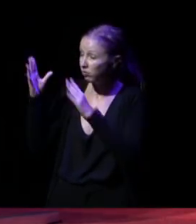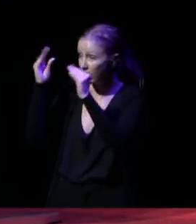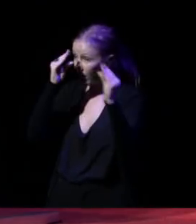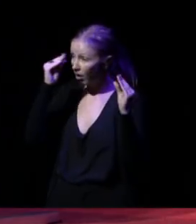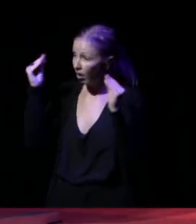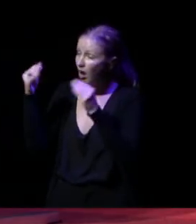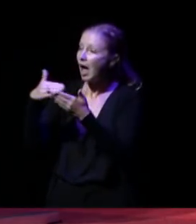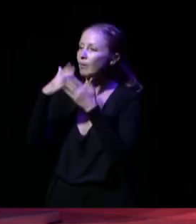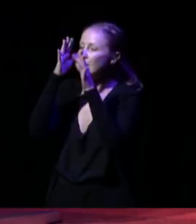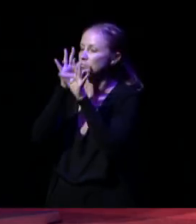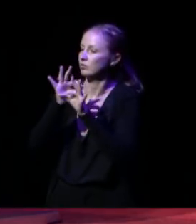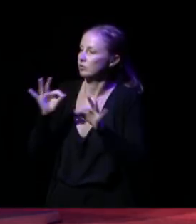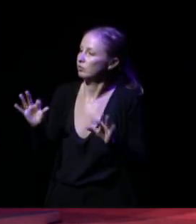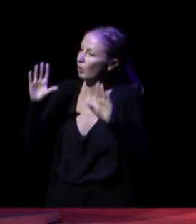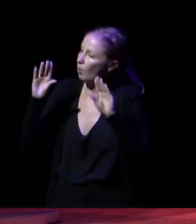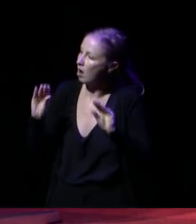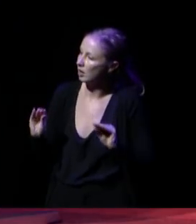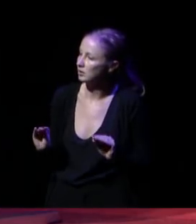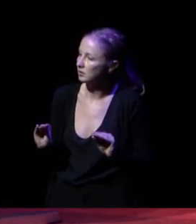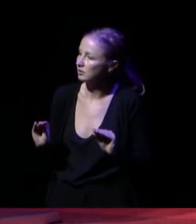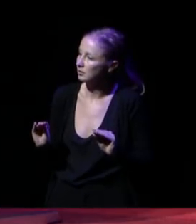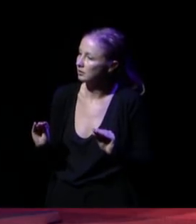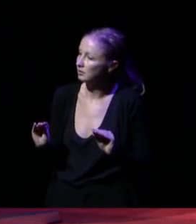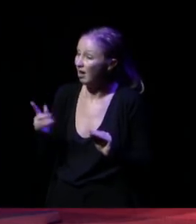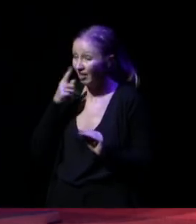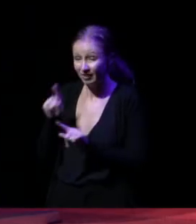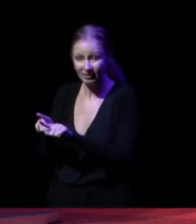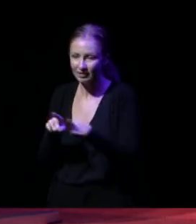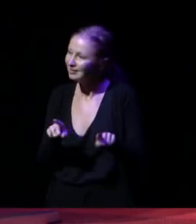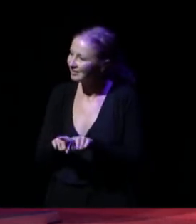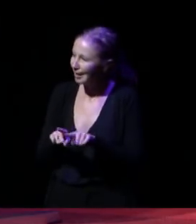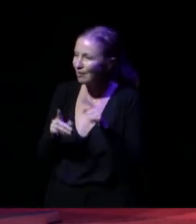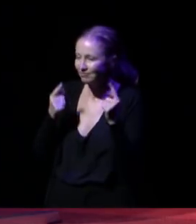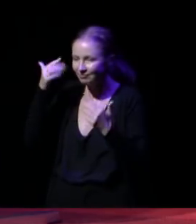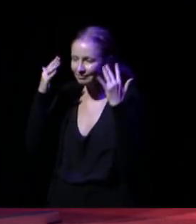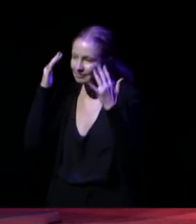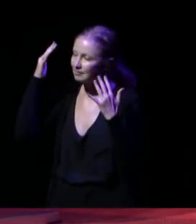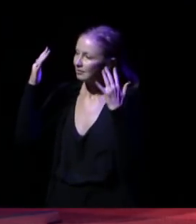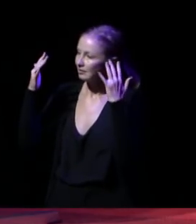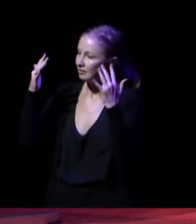that I think plagues so many of us because it teaches that really the mind is just going on